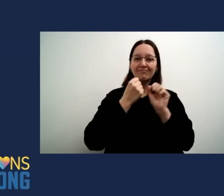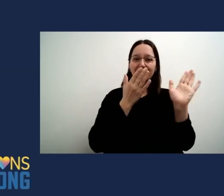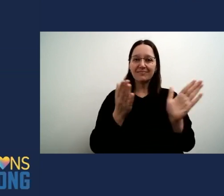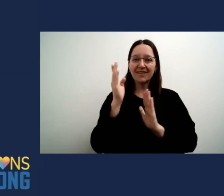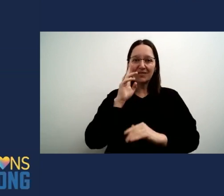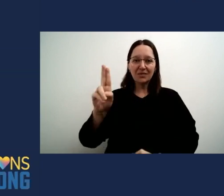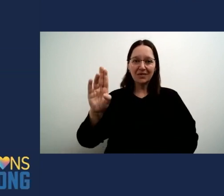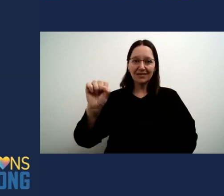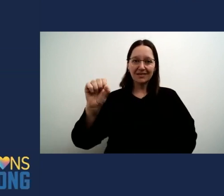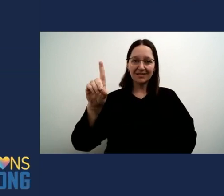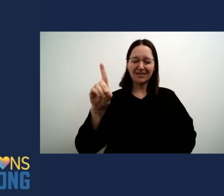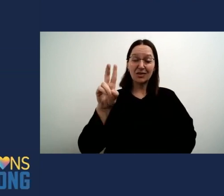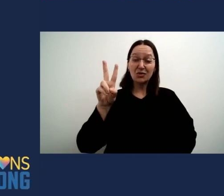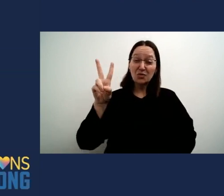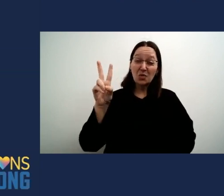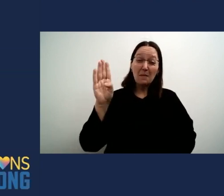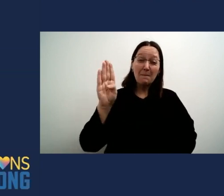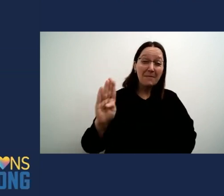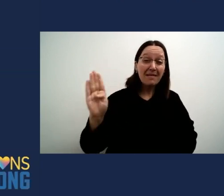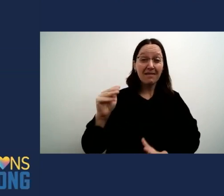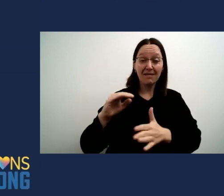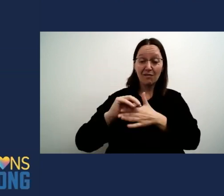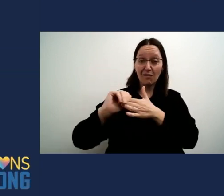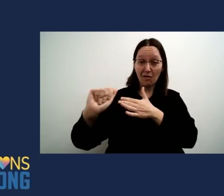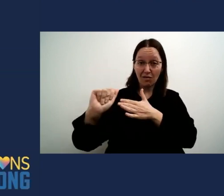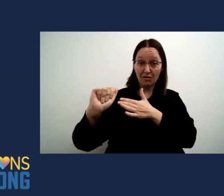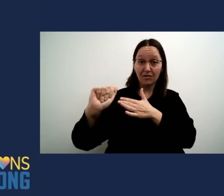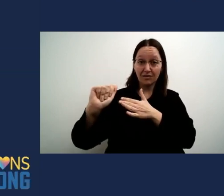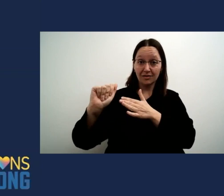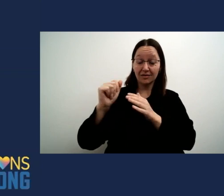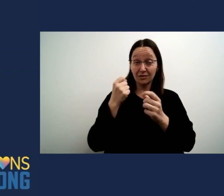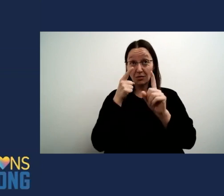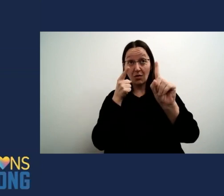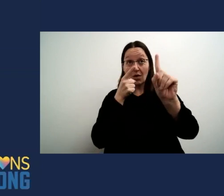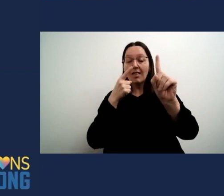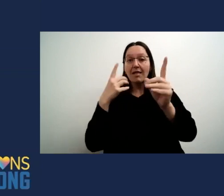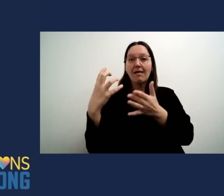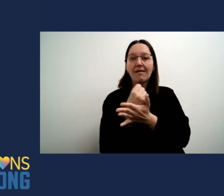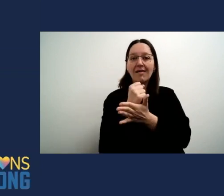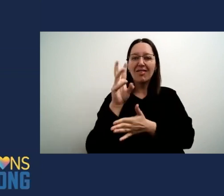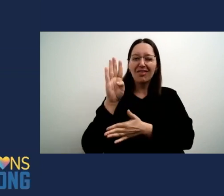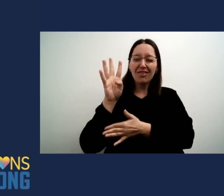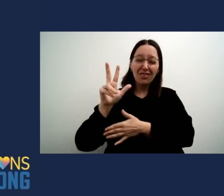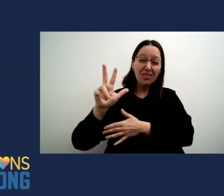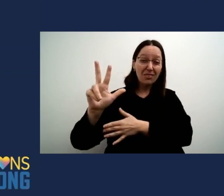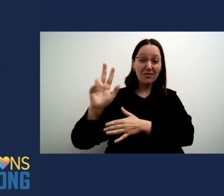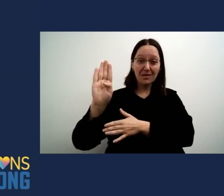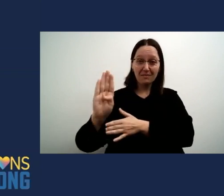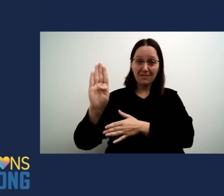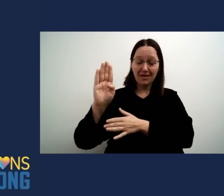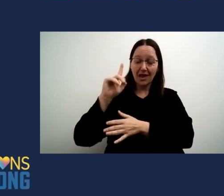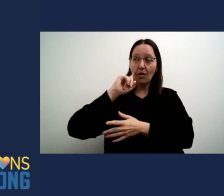well for you. This is simultaneously translation in